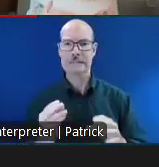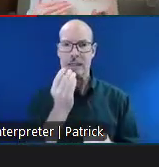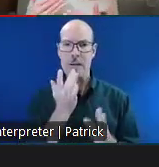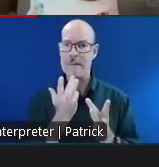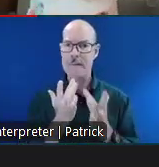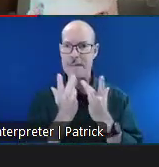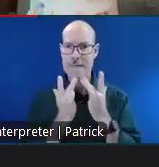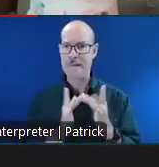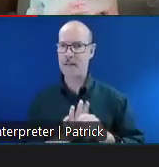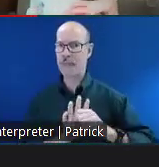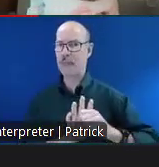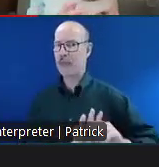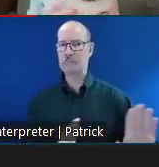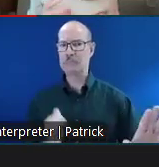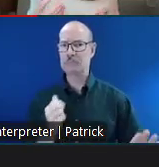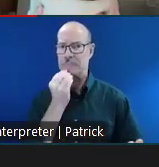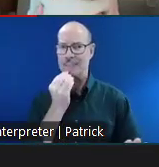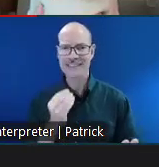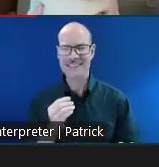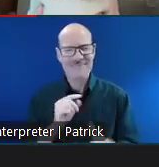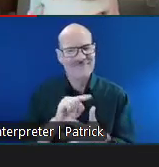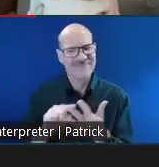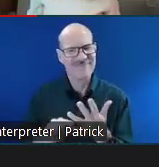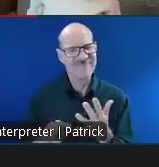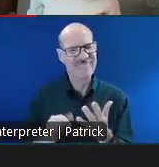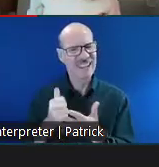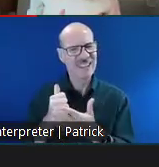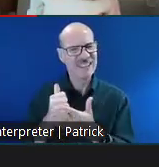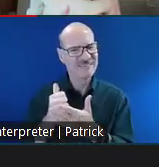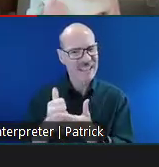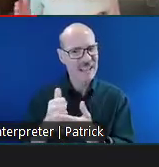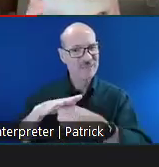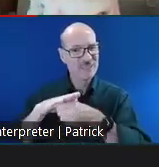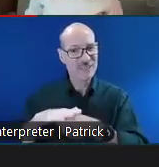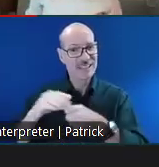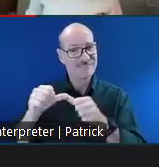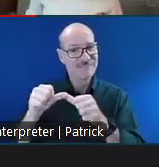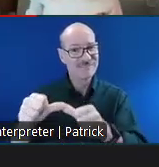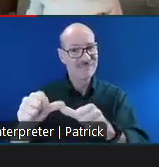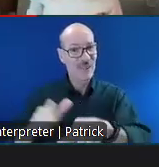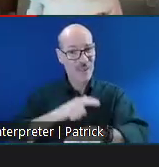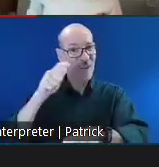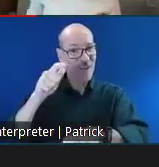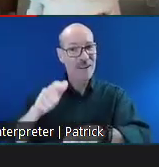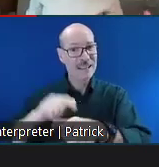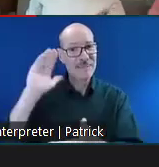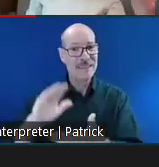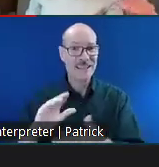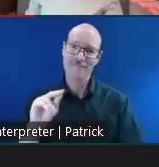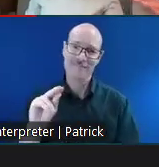And that's why, if you're doing things that are not helpful for you in the long run, you need to think about other coping mechanisms.